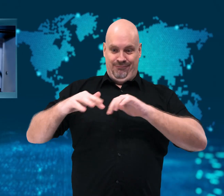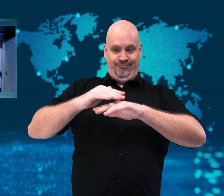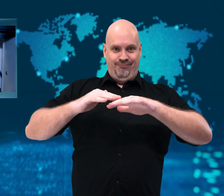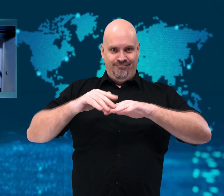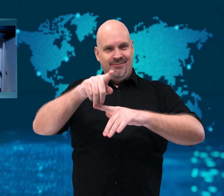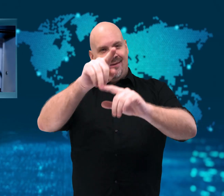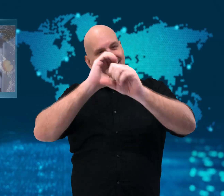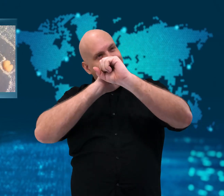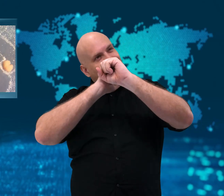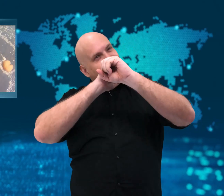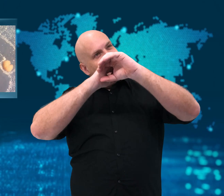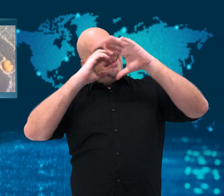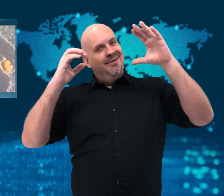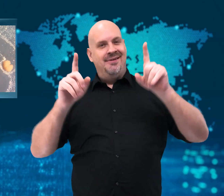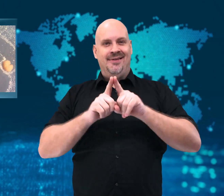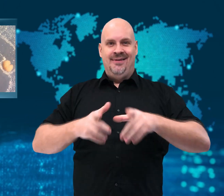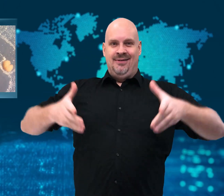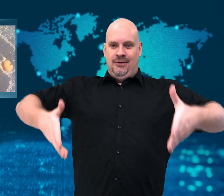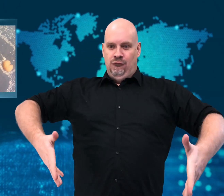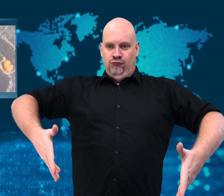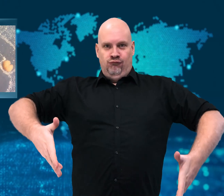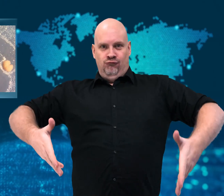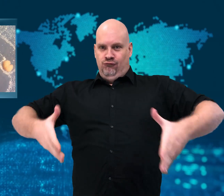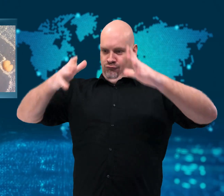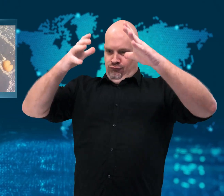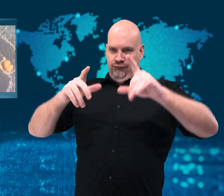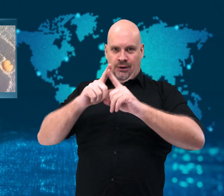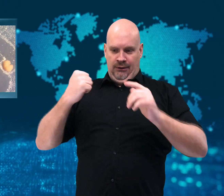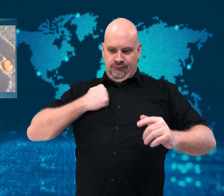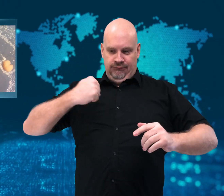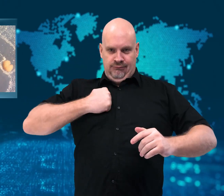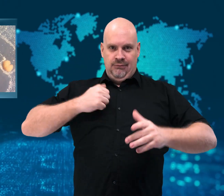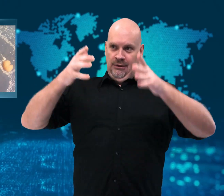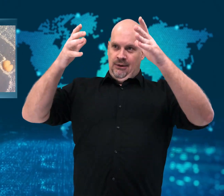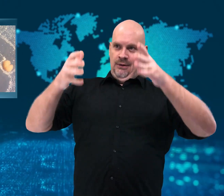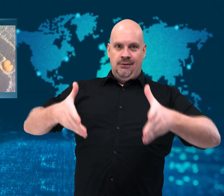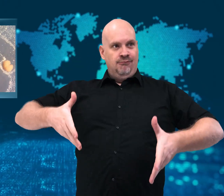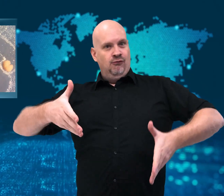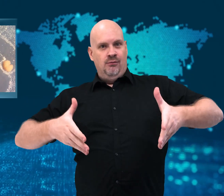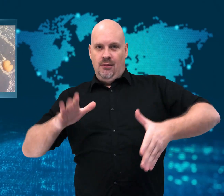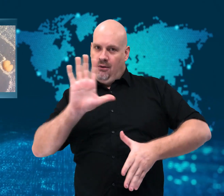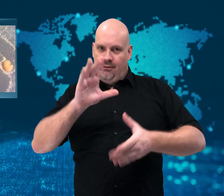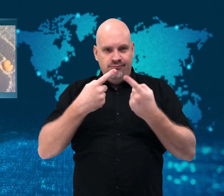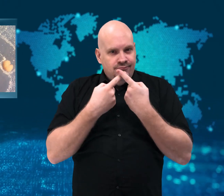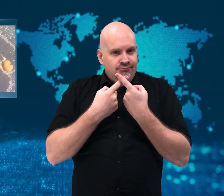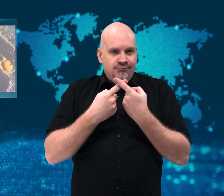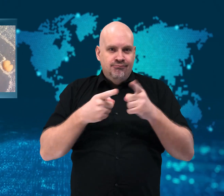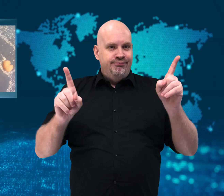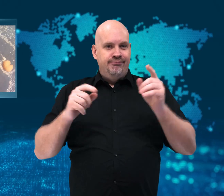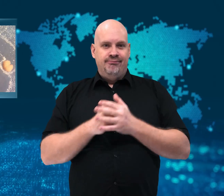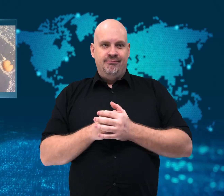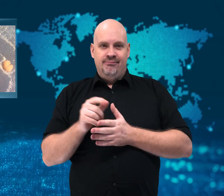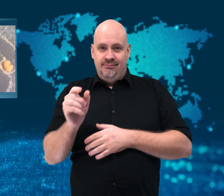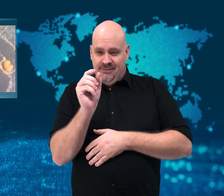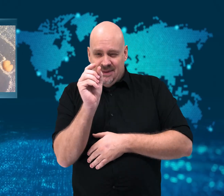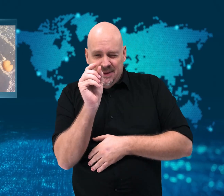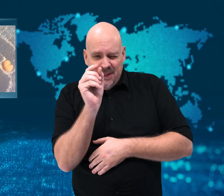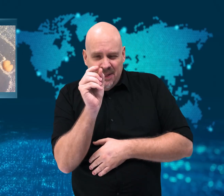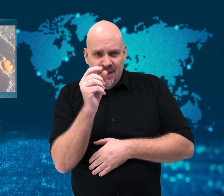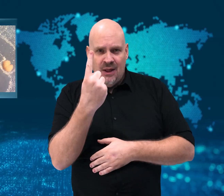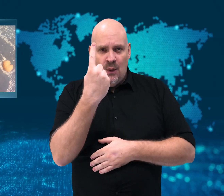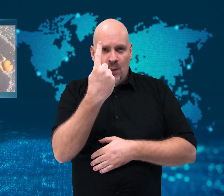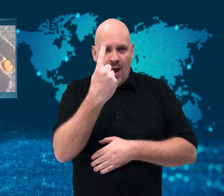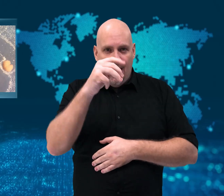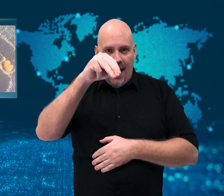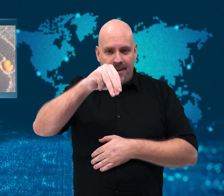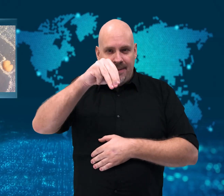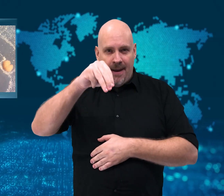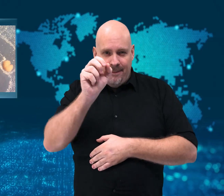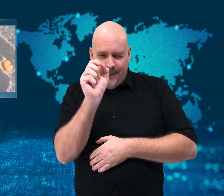Instead the 1-millimeter wide xenobots are made from frog stem cells.